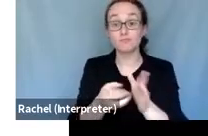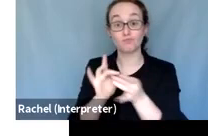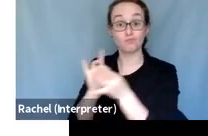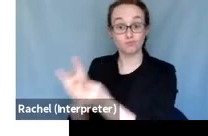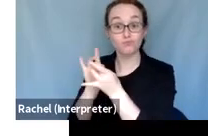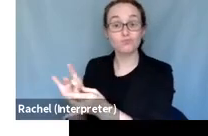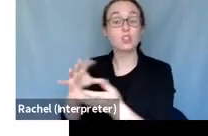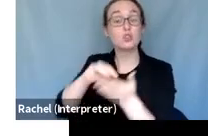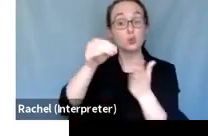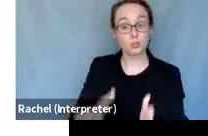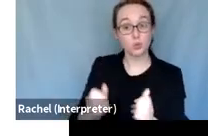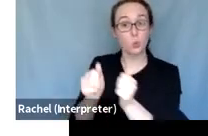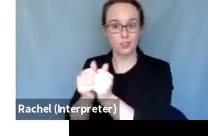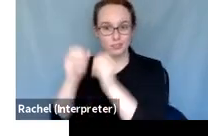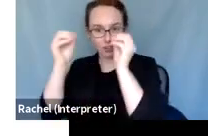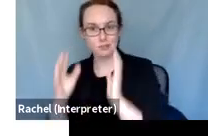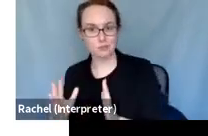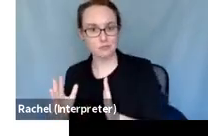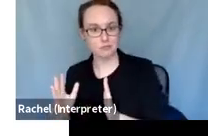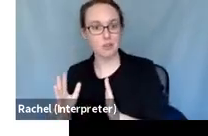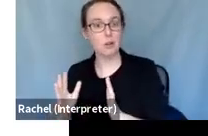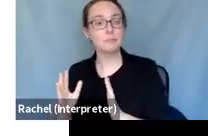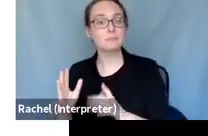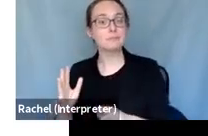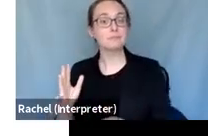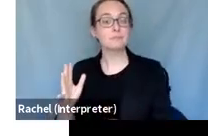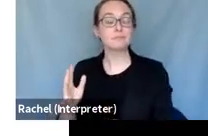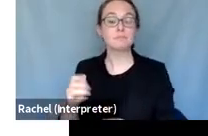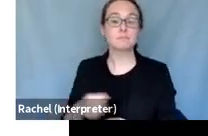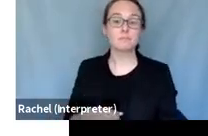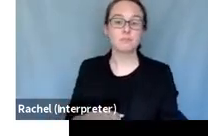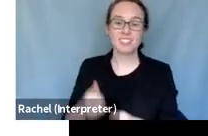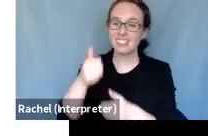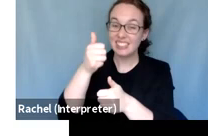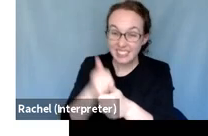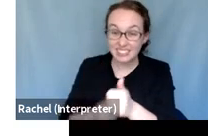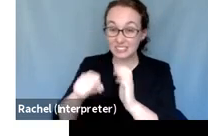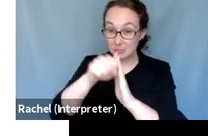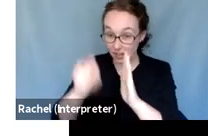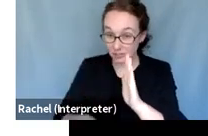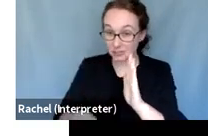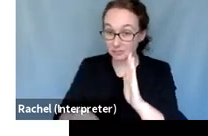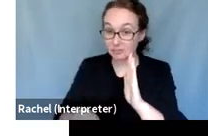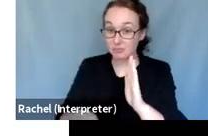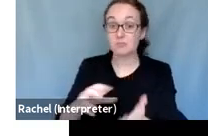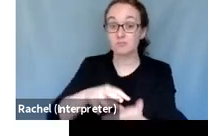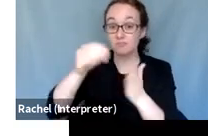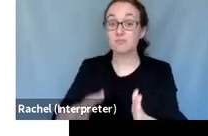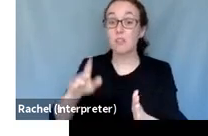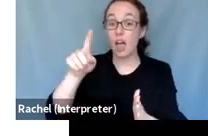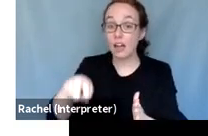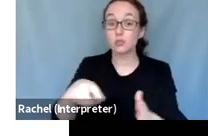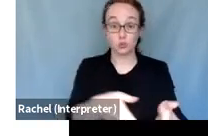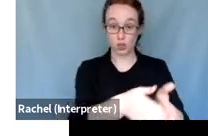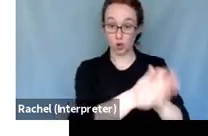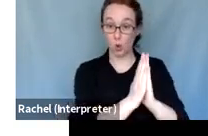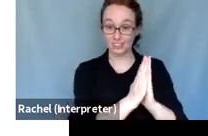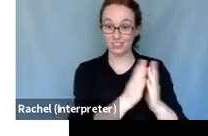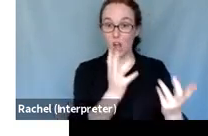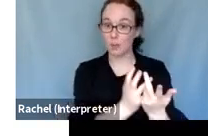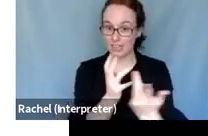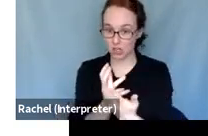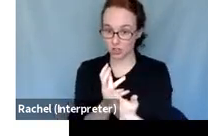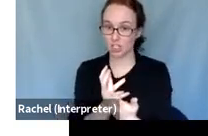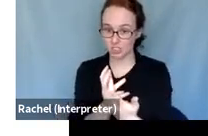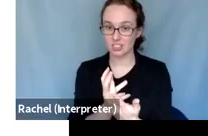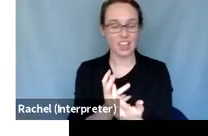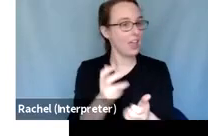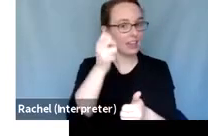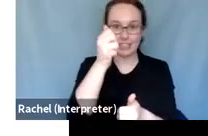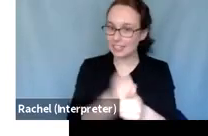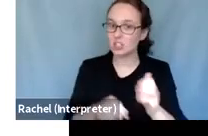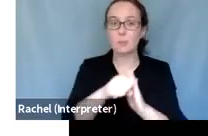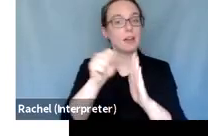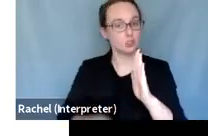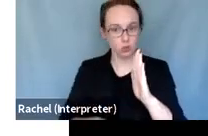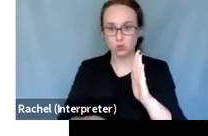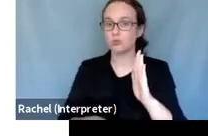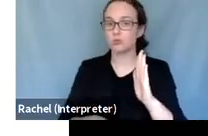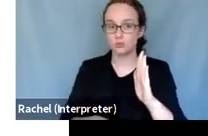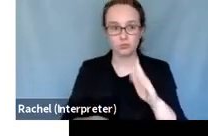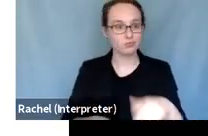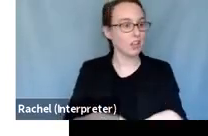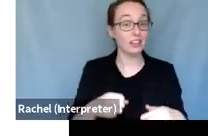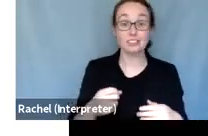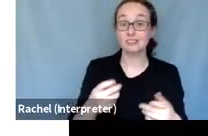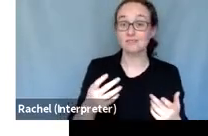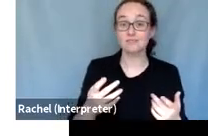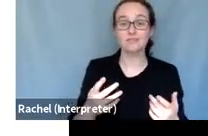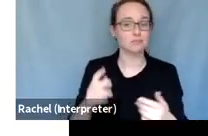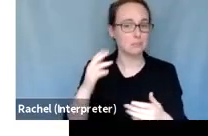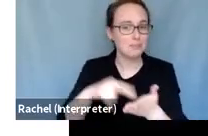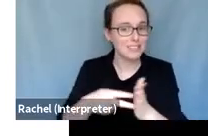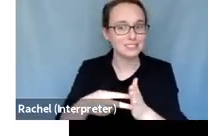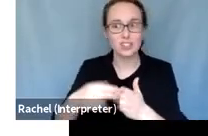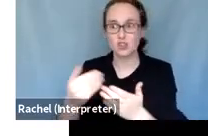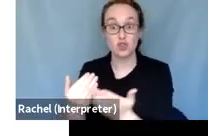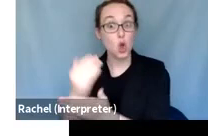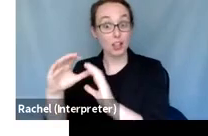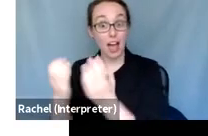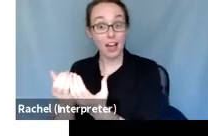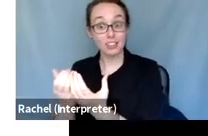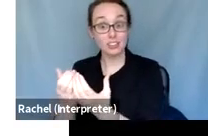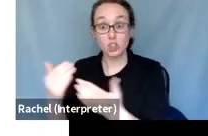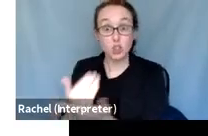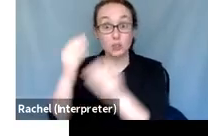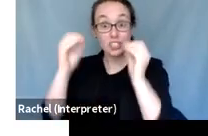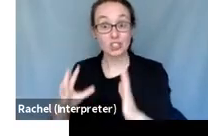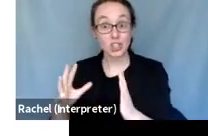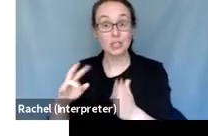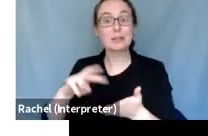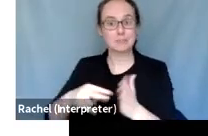Sage Talbot: Every semester, students must complete the following in the AIM application. Um you'll request your accommodations every semester. Every semester you're starting new classes, so you'll have new instructors. So it's really important to get those sent over